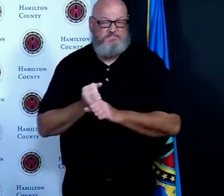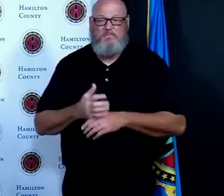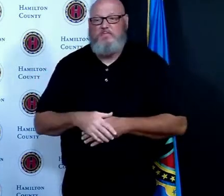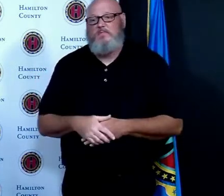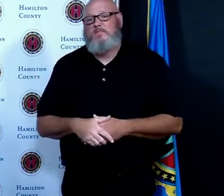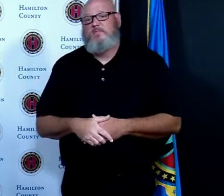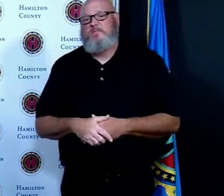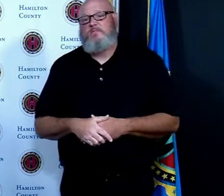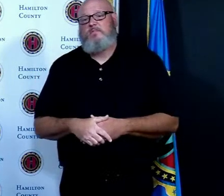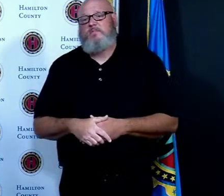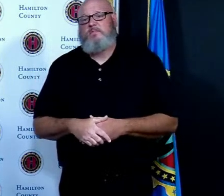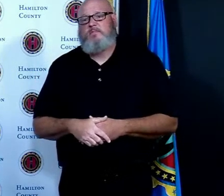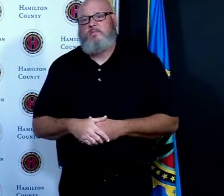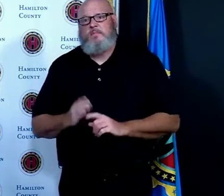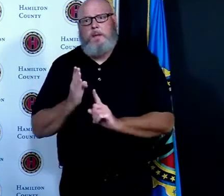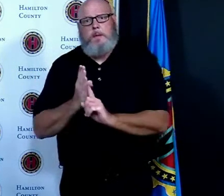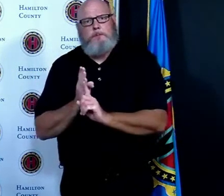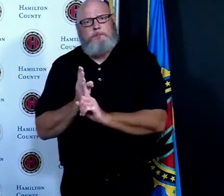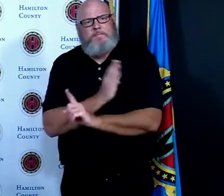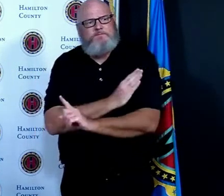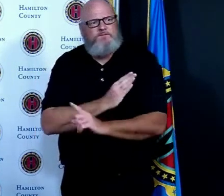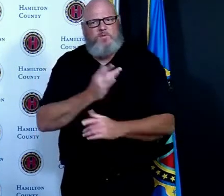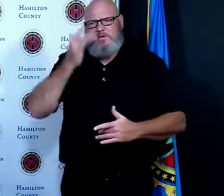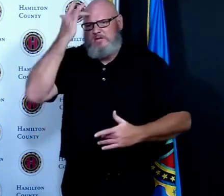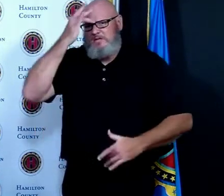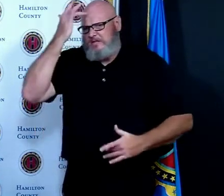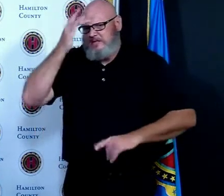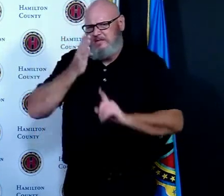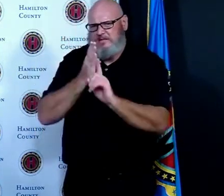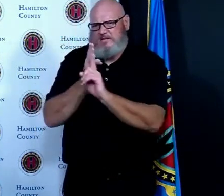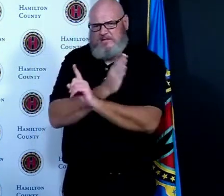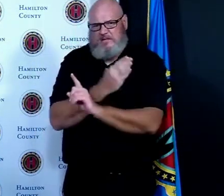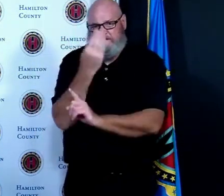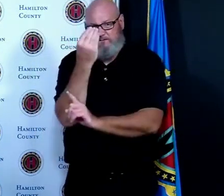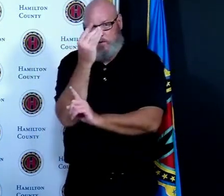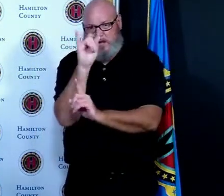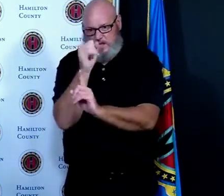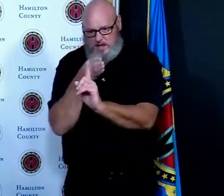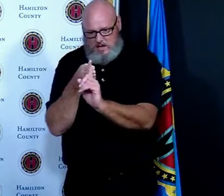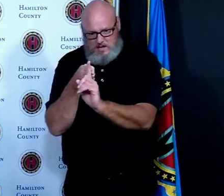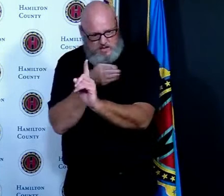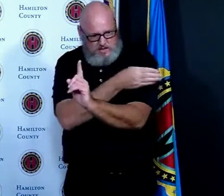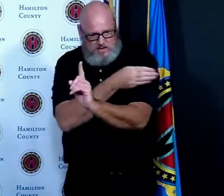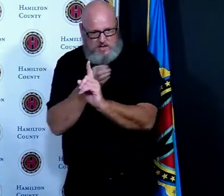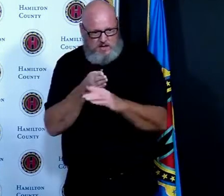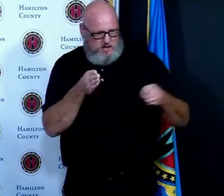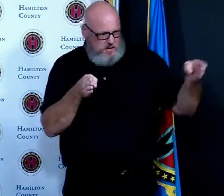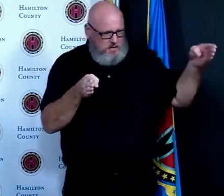symptomatic or before having their tests done that actually is why we have a 14-day quarantine period